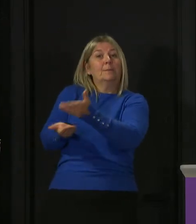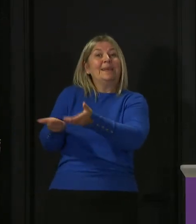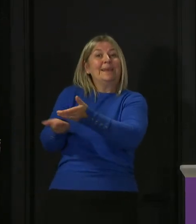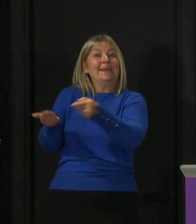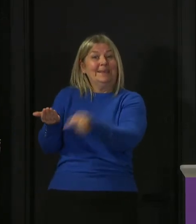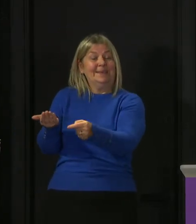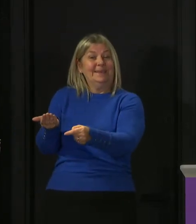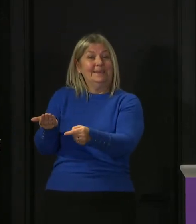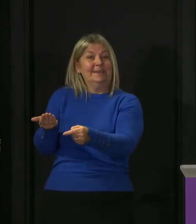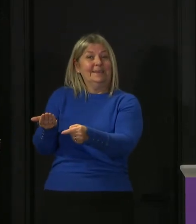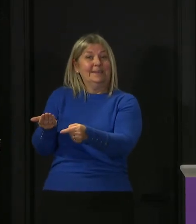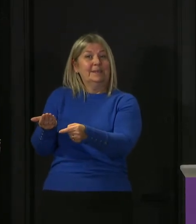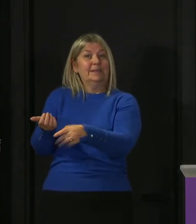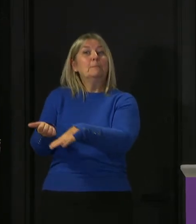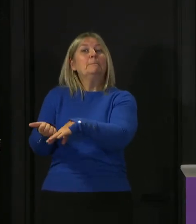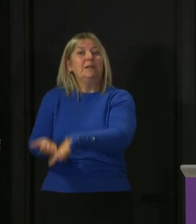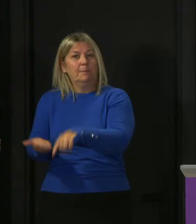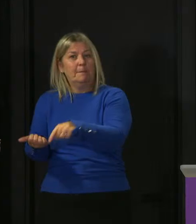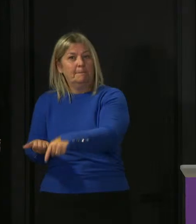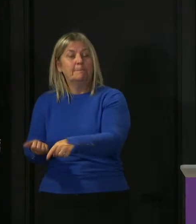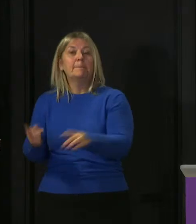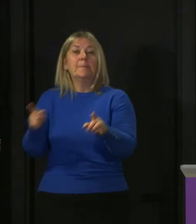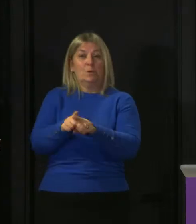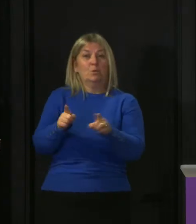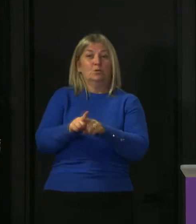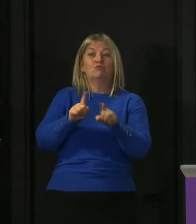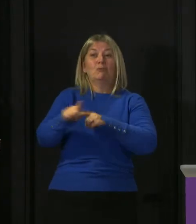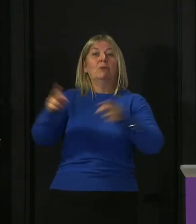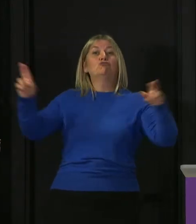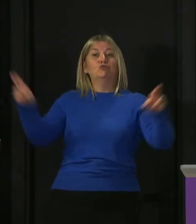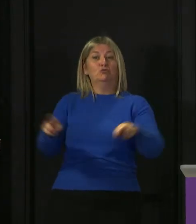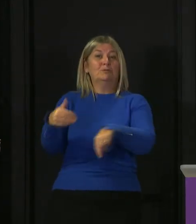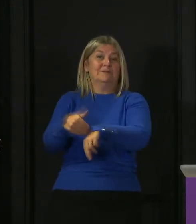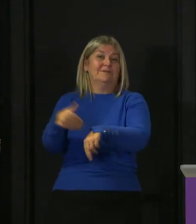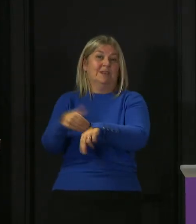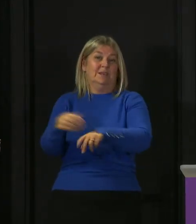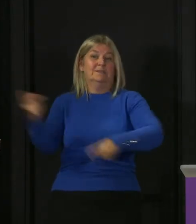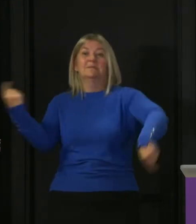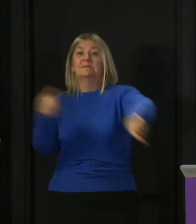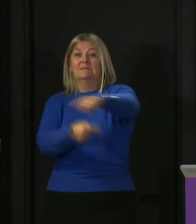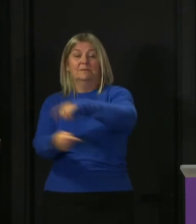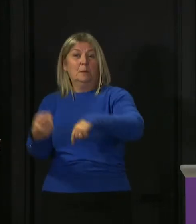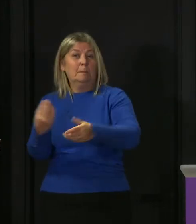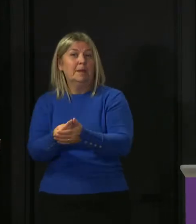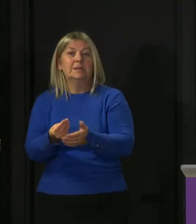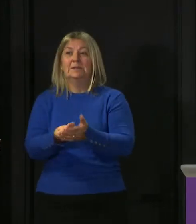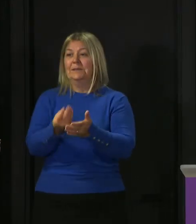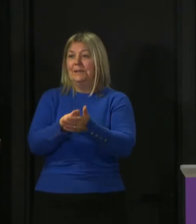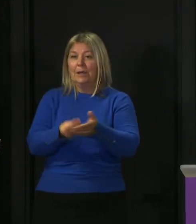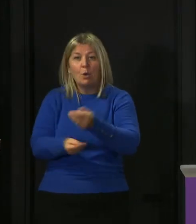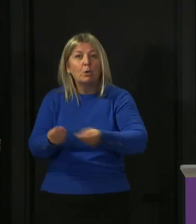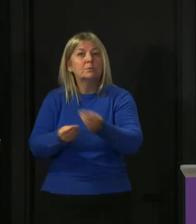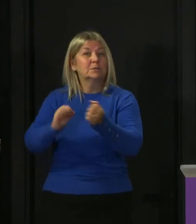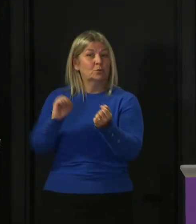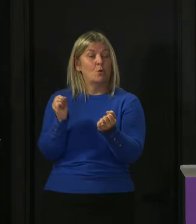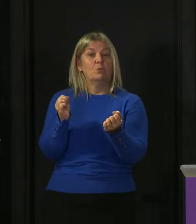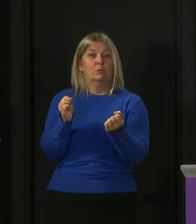and maximises the things we can do to mitigate that economic impact. But I wouldn't take decisions in the kind of crude way you have